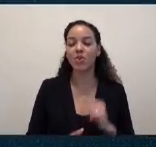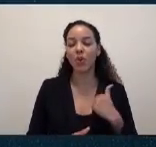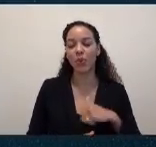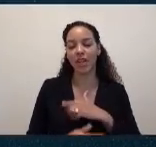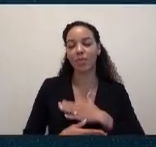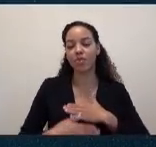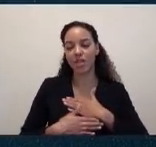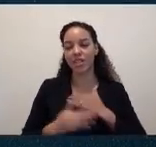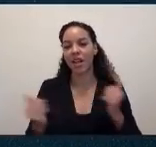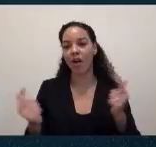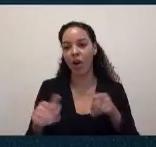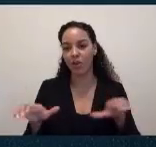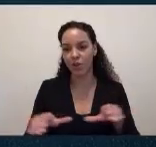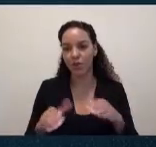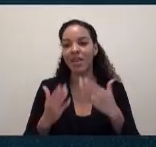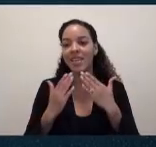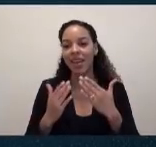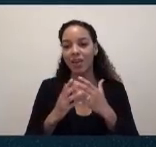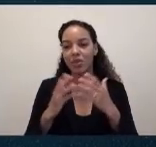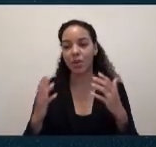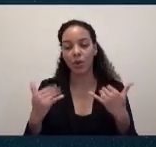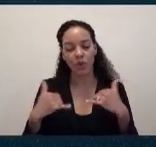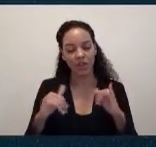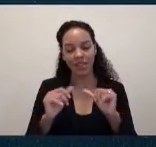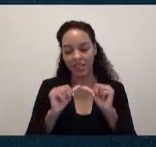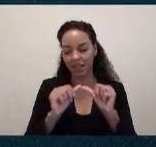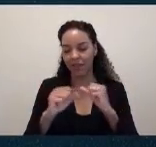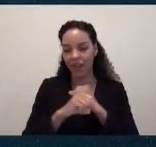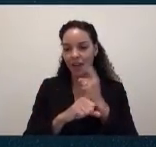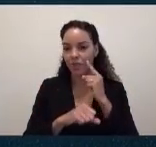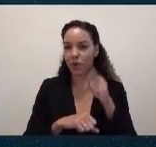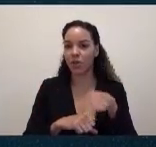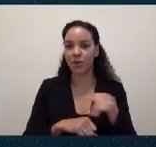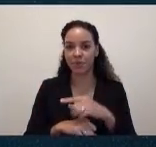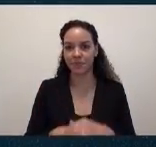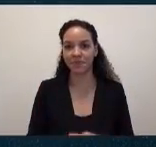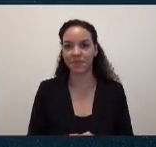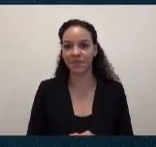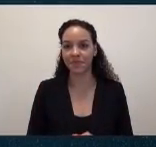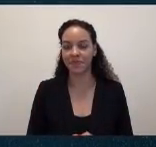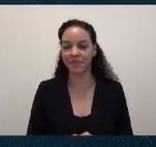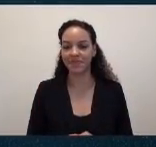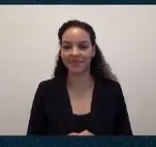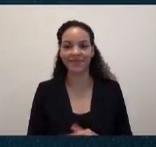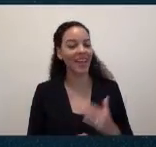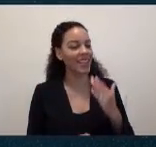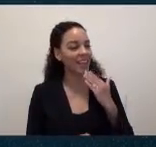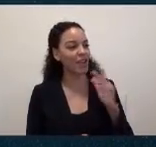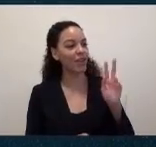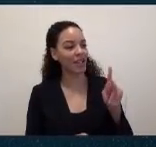And thank you. And we're going to keep fighting for you. We got to build back better. Thank you. Ms. Jorwic: Thank you, Madam Vice President. Thank you.